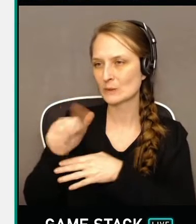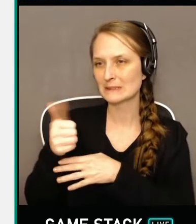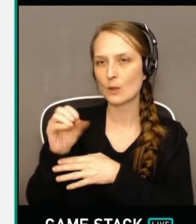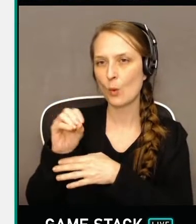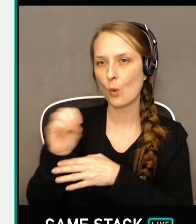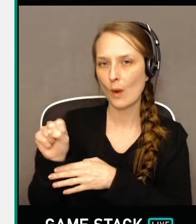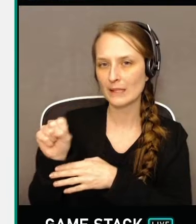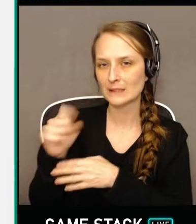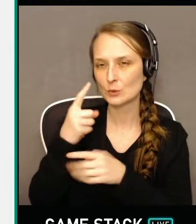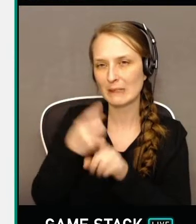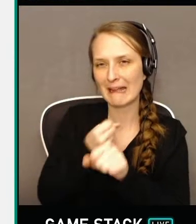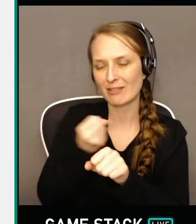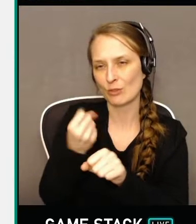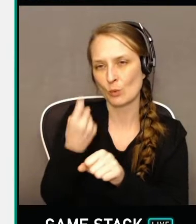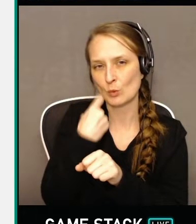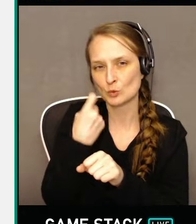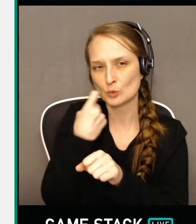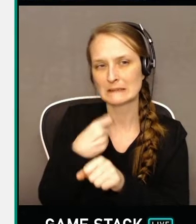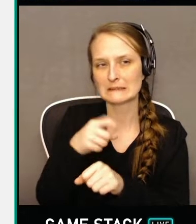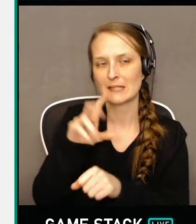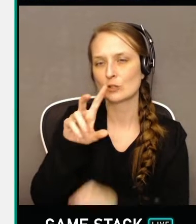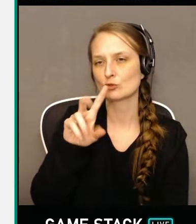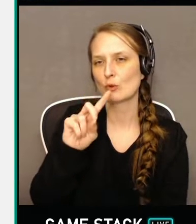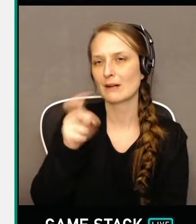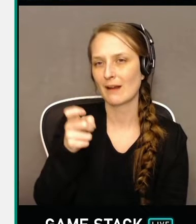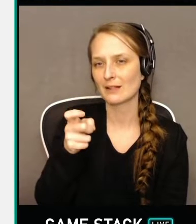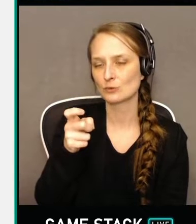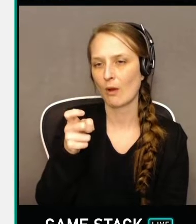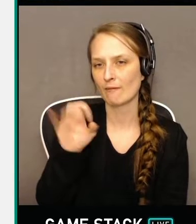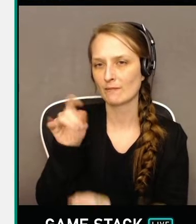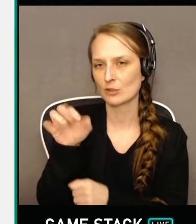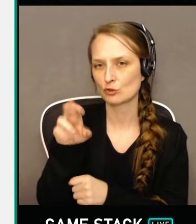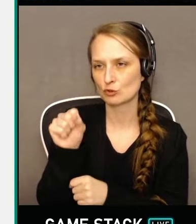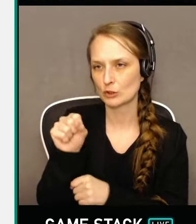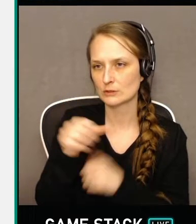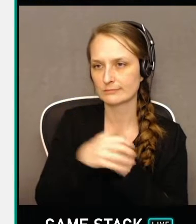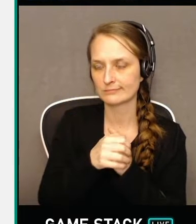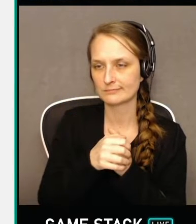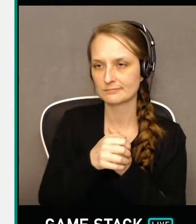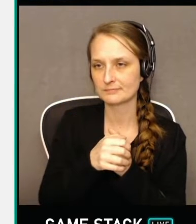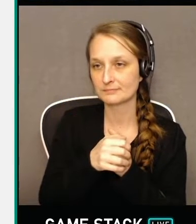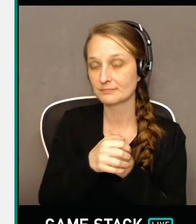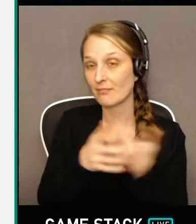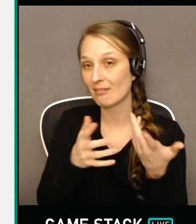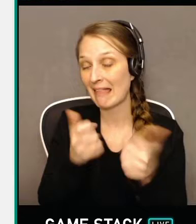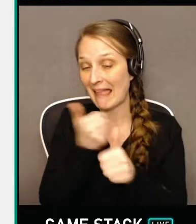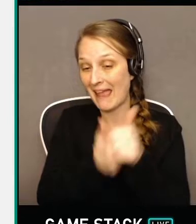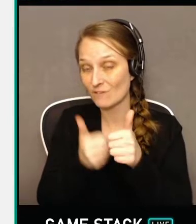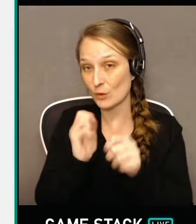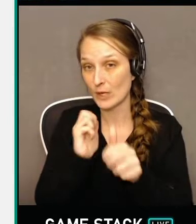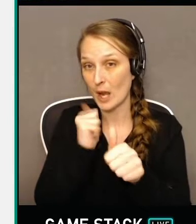latest DirectX 12 features onto Microsoft's huge install base. Put another way, every update to DirectX makes its way